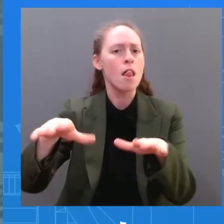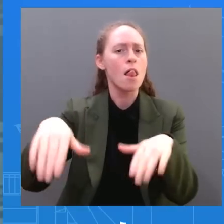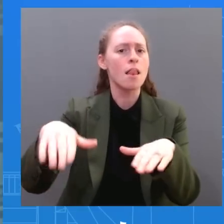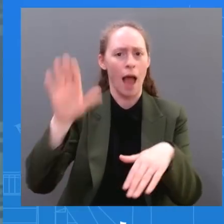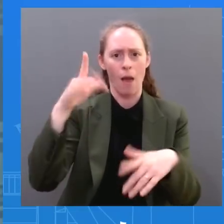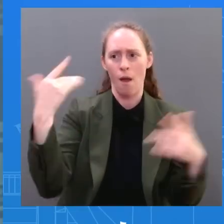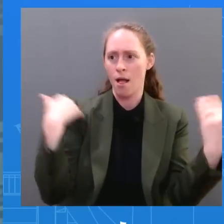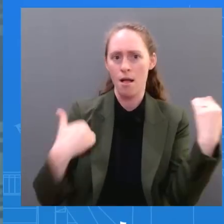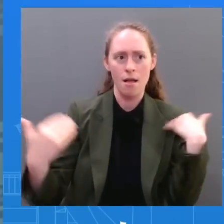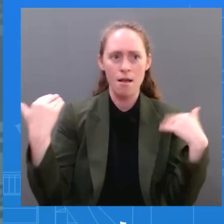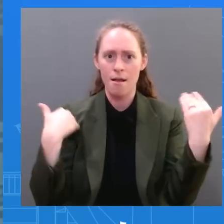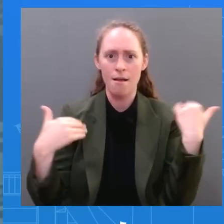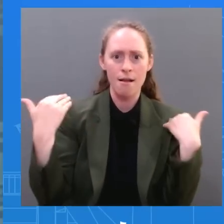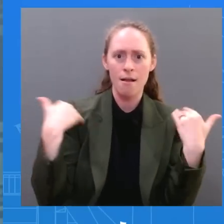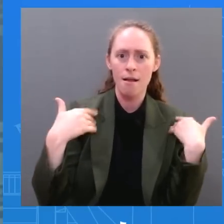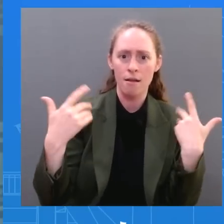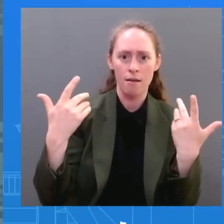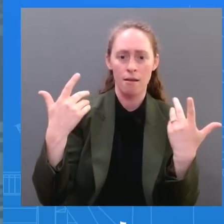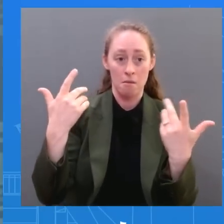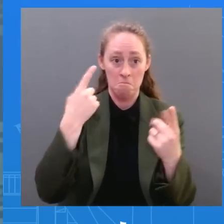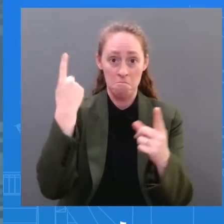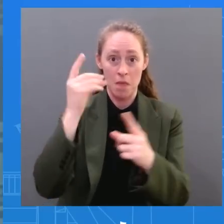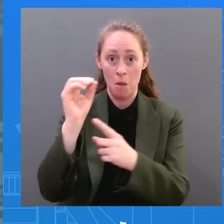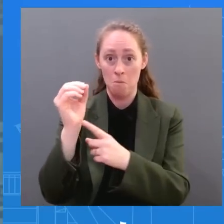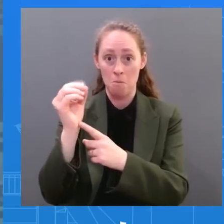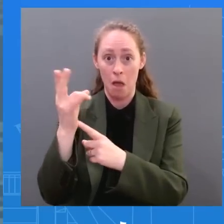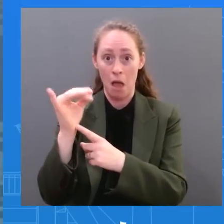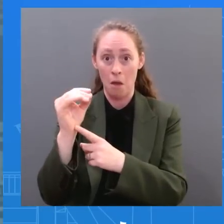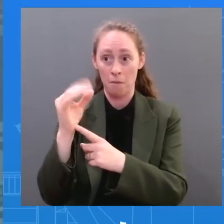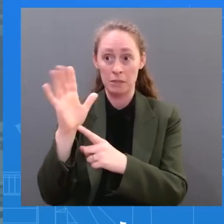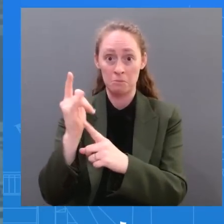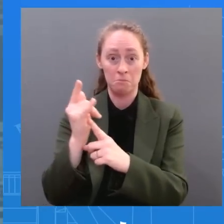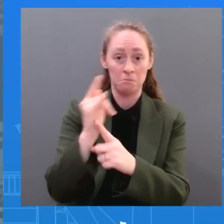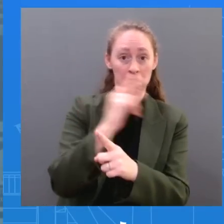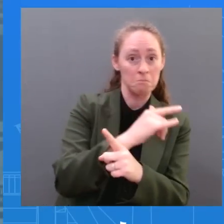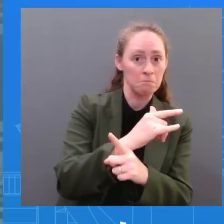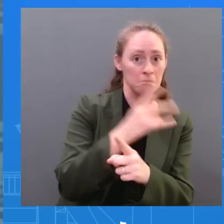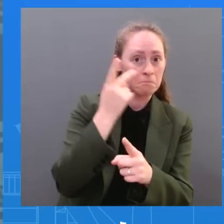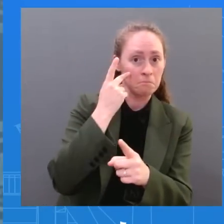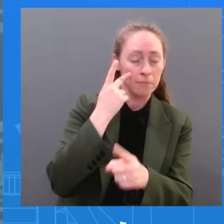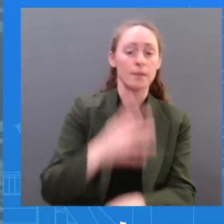The Vice President is going to be there, and she will speak to the devastation that we --